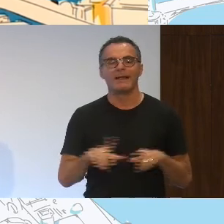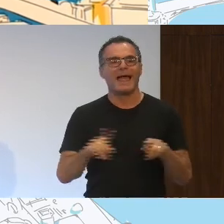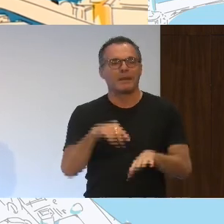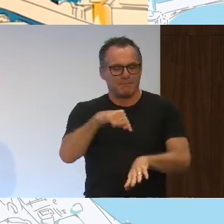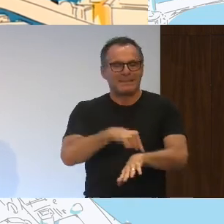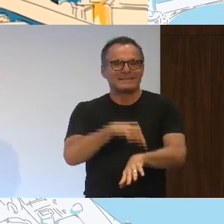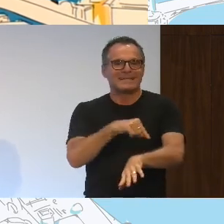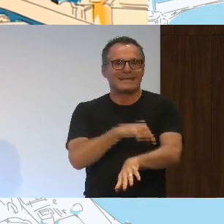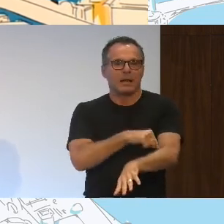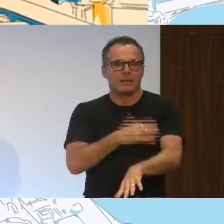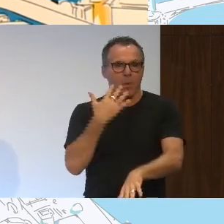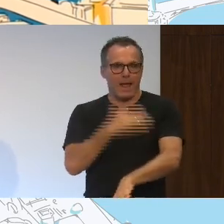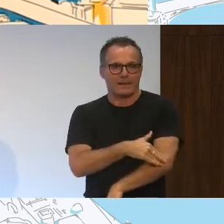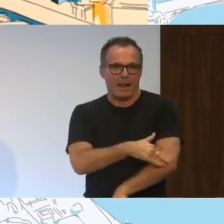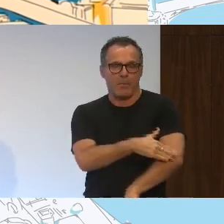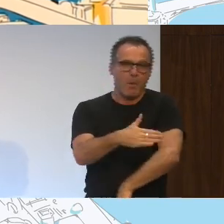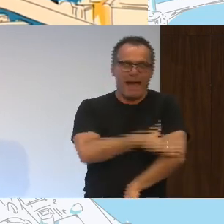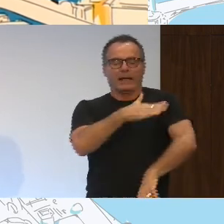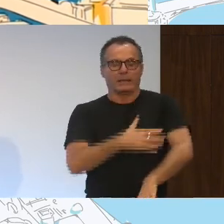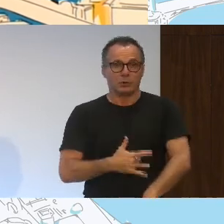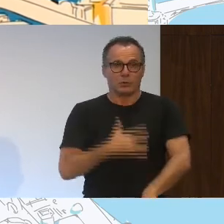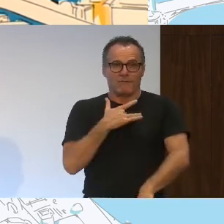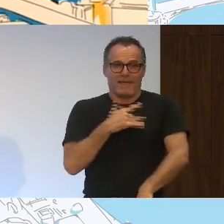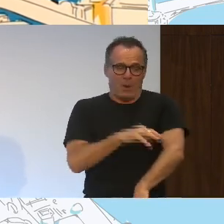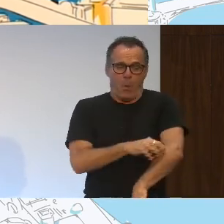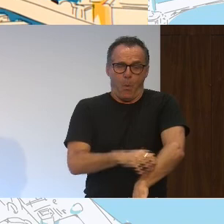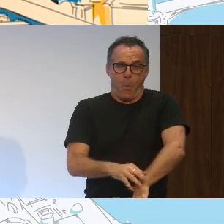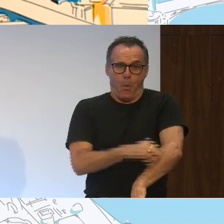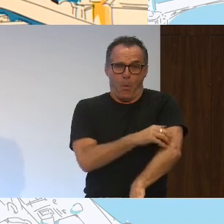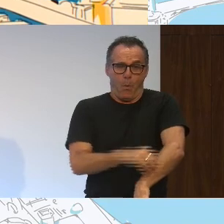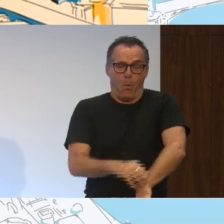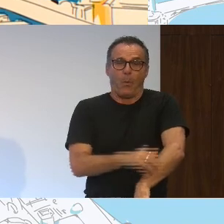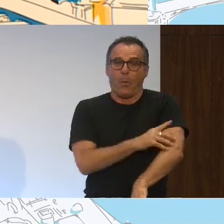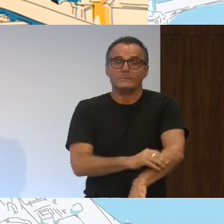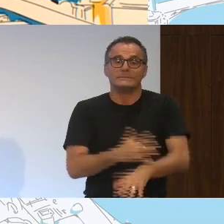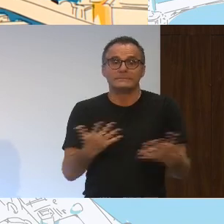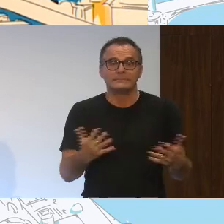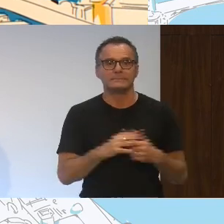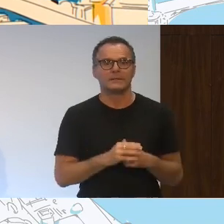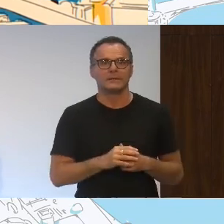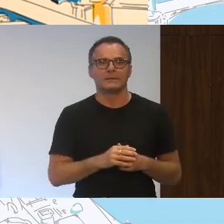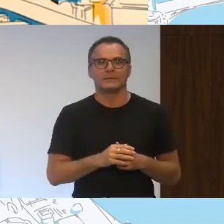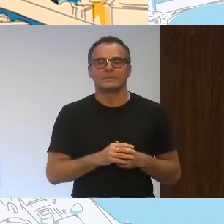If you bang your elbow, you get to all of a sudden the nerves don't work properly and you get some pins and needles so you don't have to bang your elbows to have the experience.